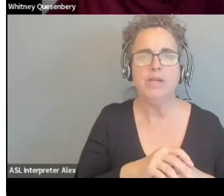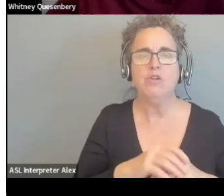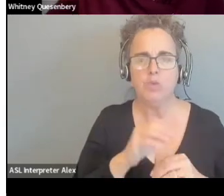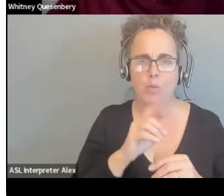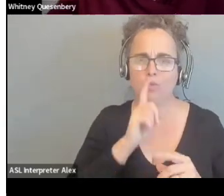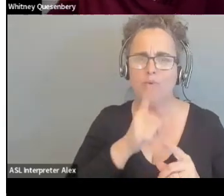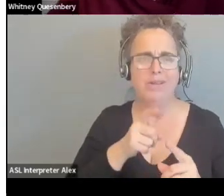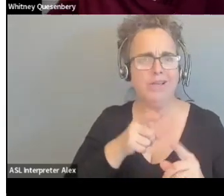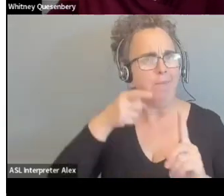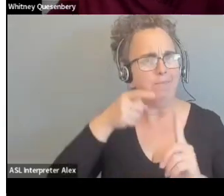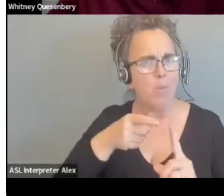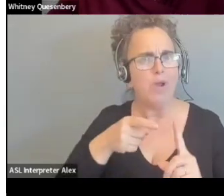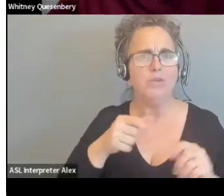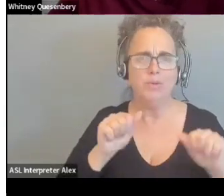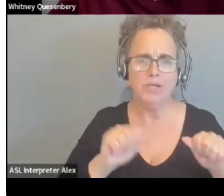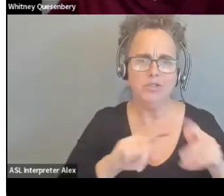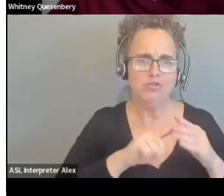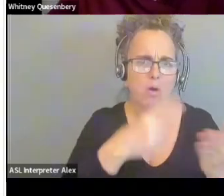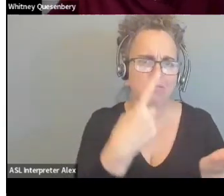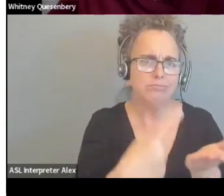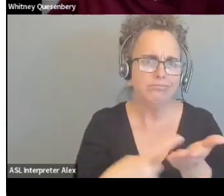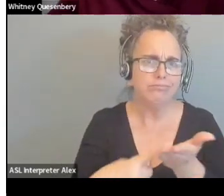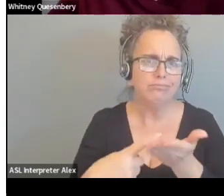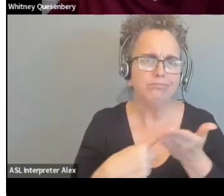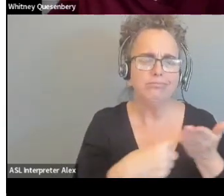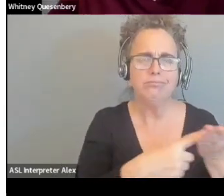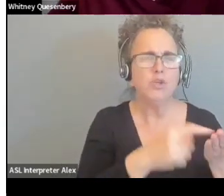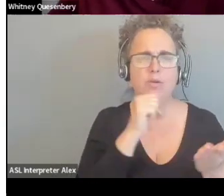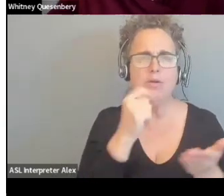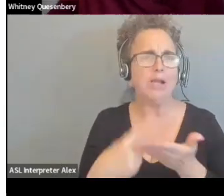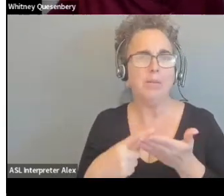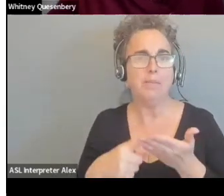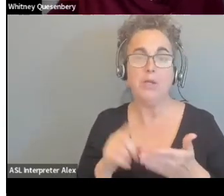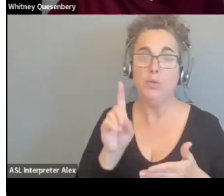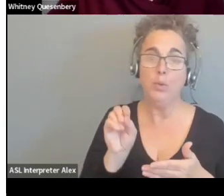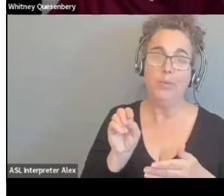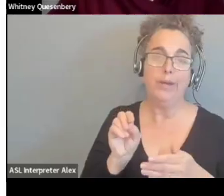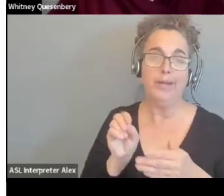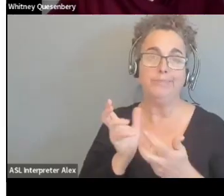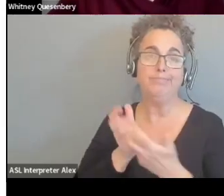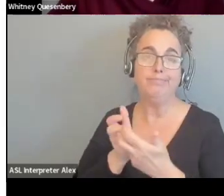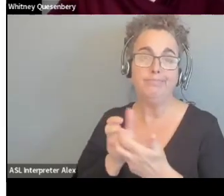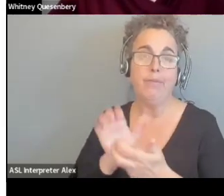discussion that's not debating, do we serve this person with a disability or not?